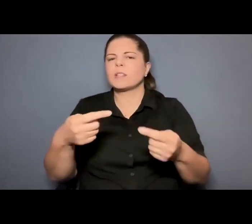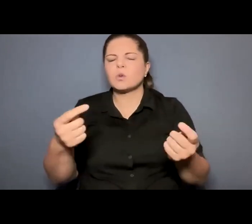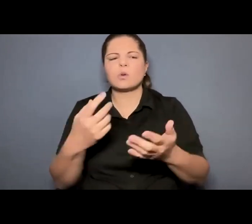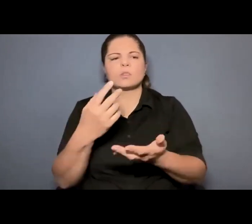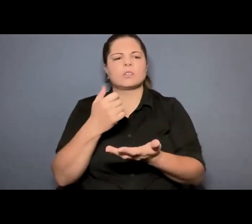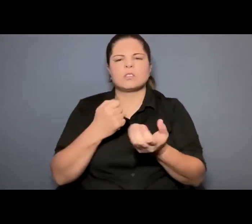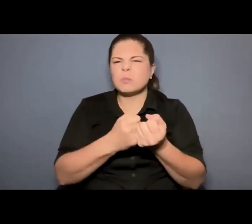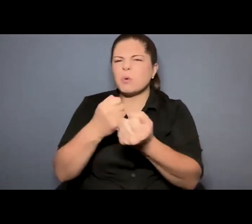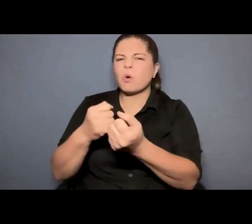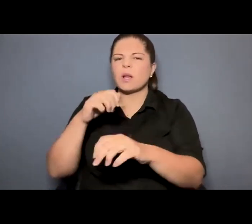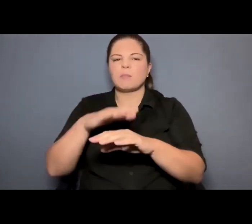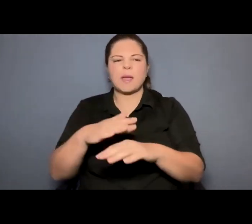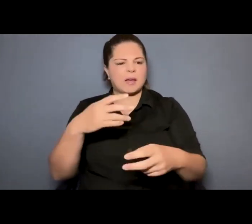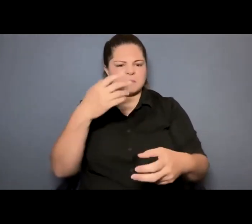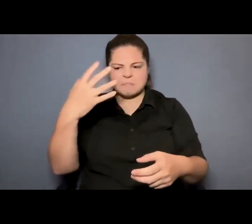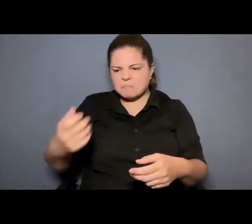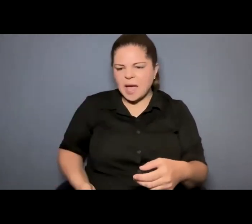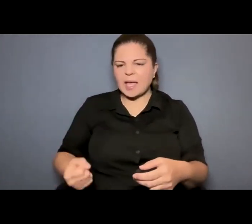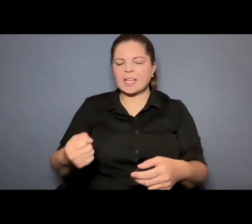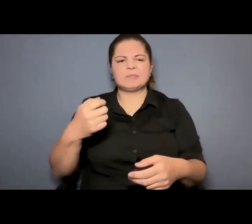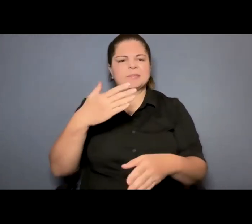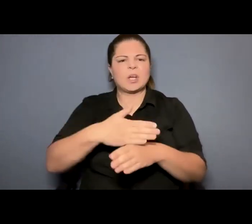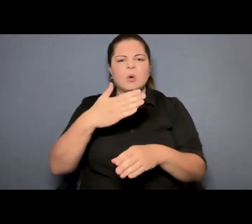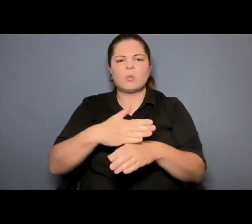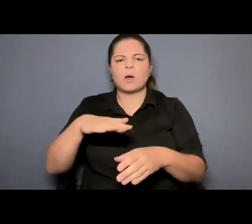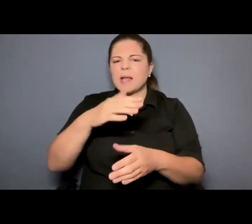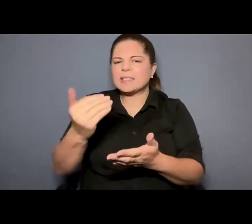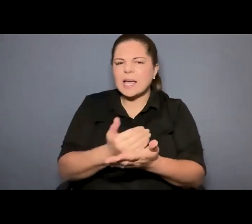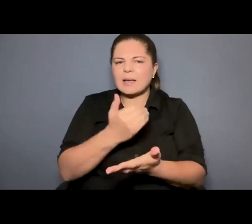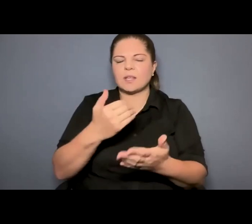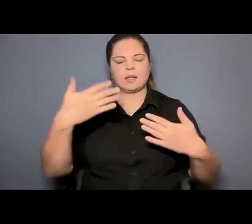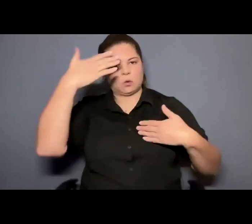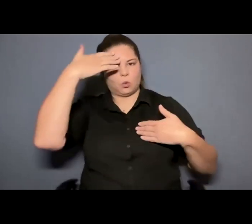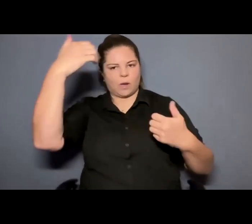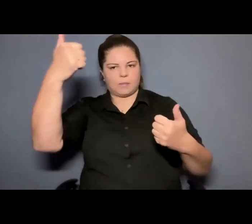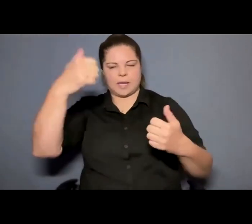workplace safety, and well-being. Today's webinar focuses on new laws which